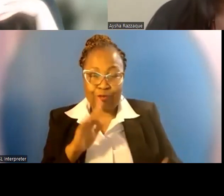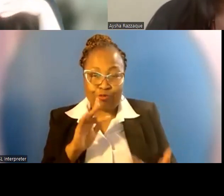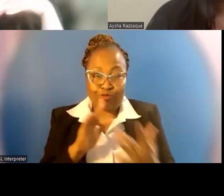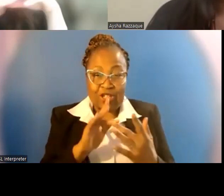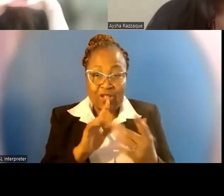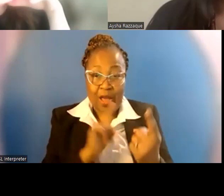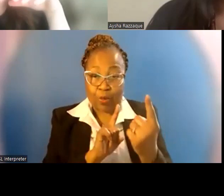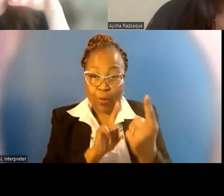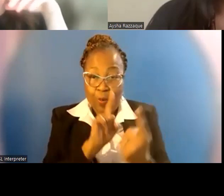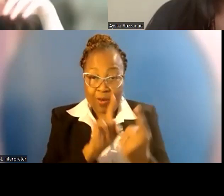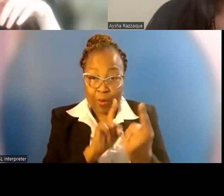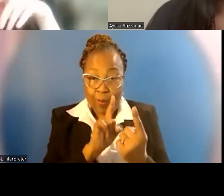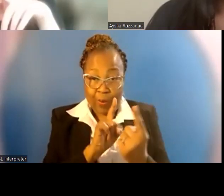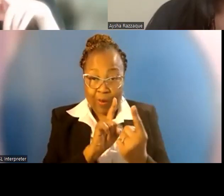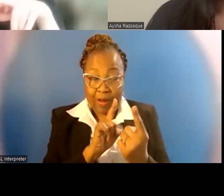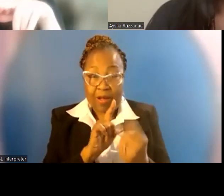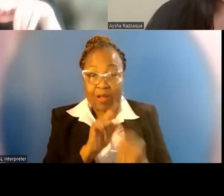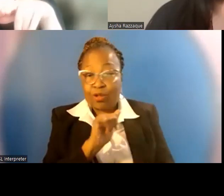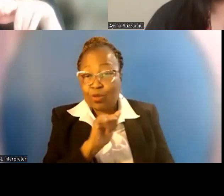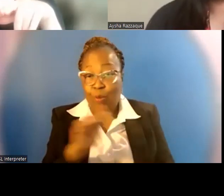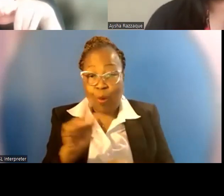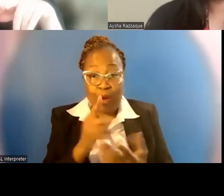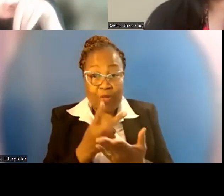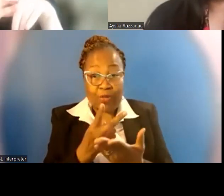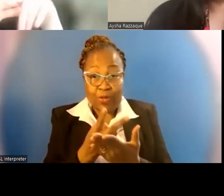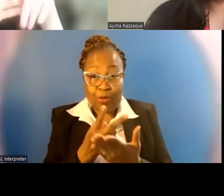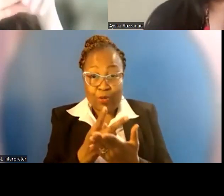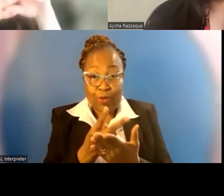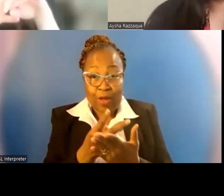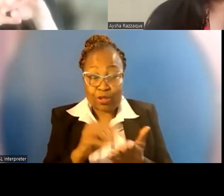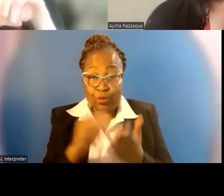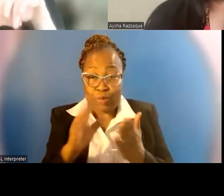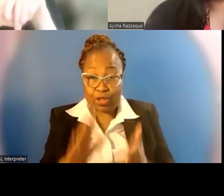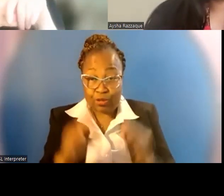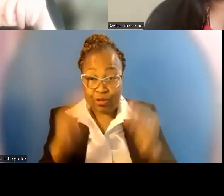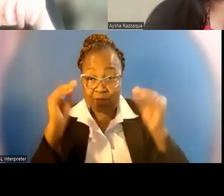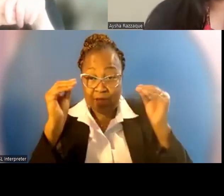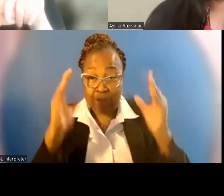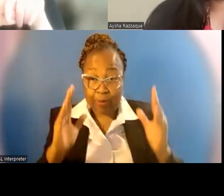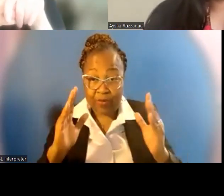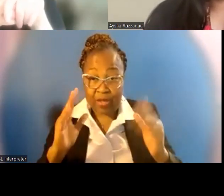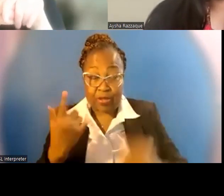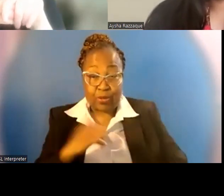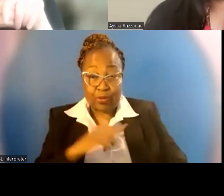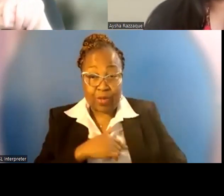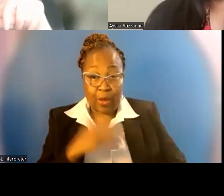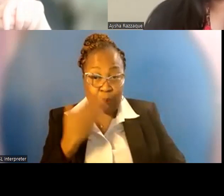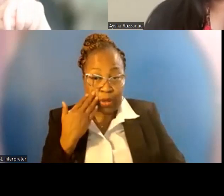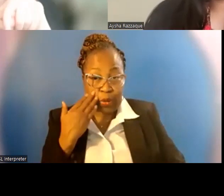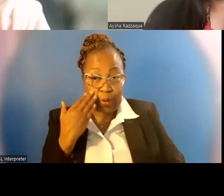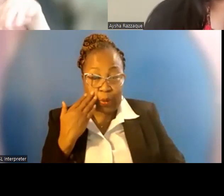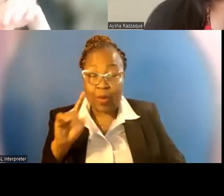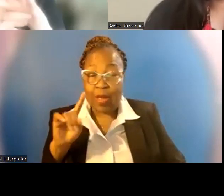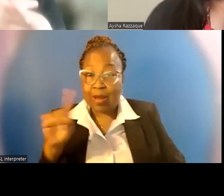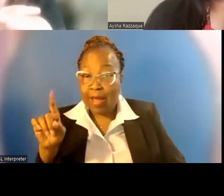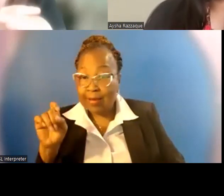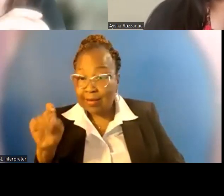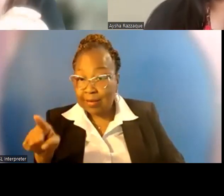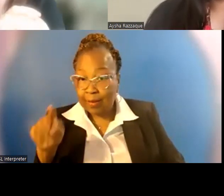to all of the graduate students and professors that we knew and asked them, do you have any students